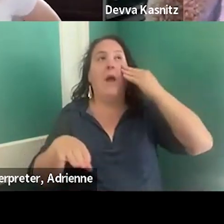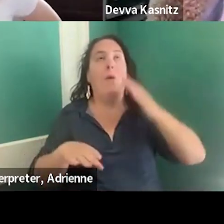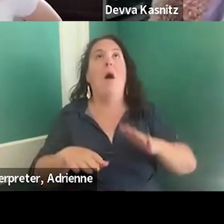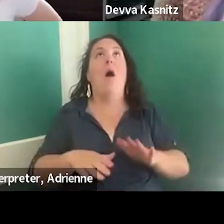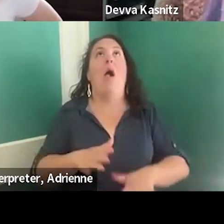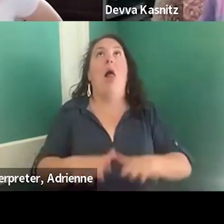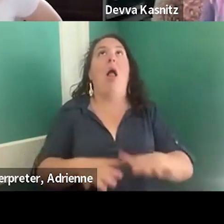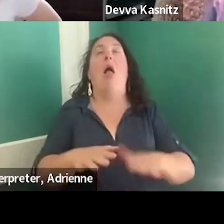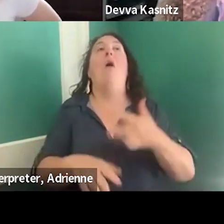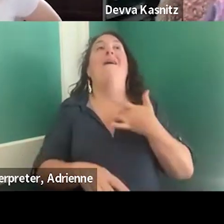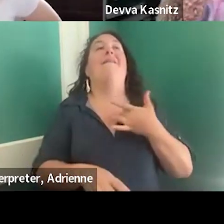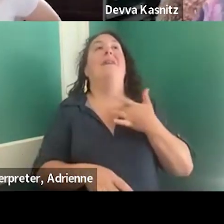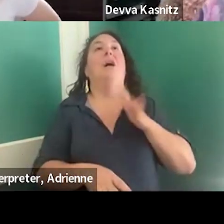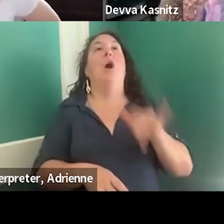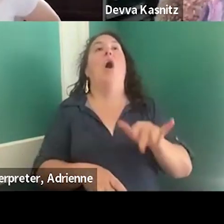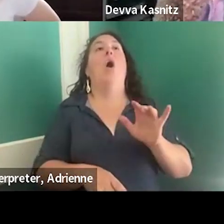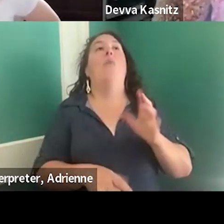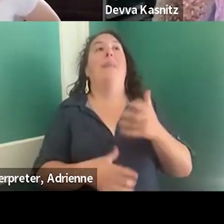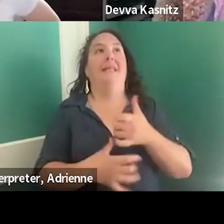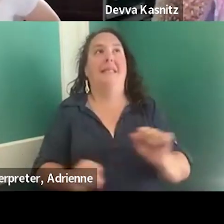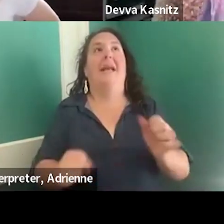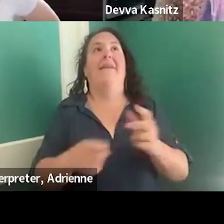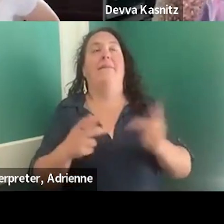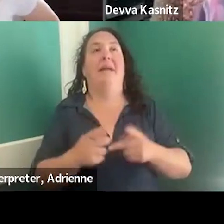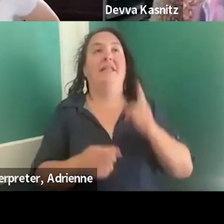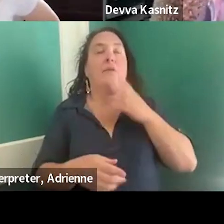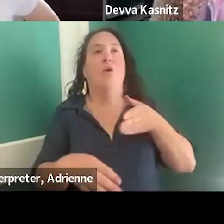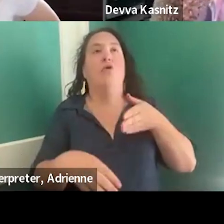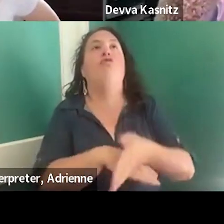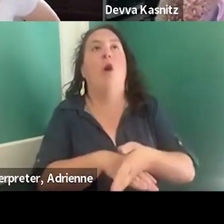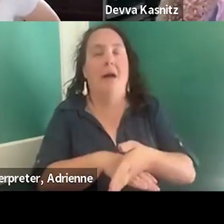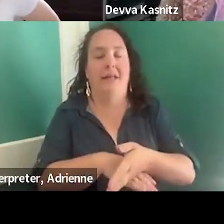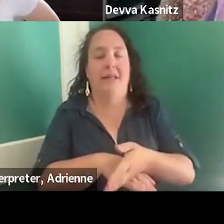So this might be the safe point at which to cross, and it's giving this tactile information.